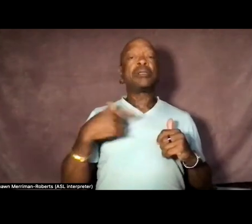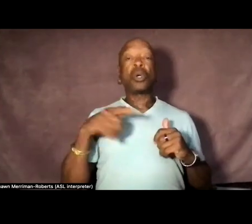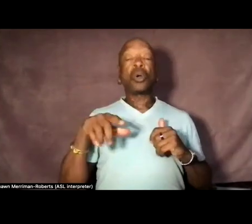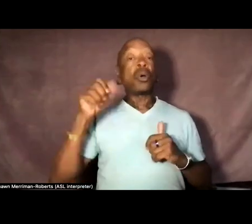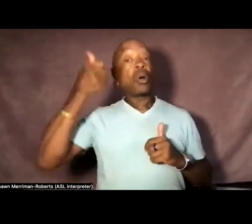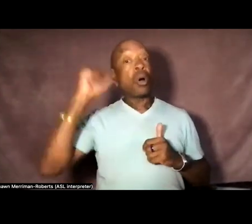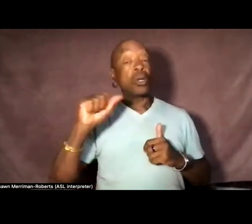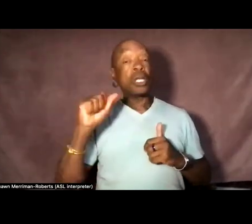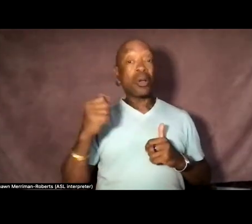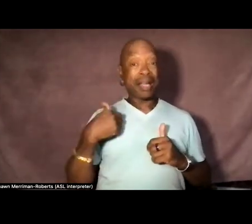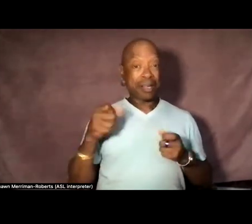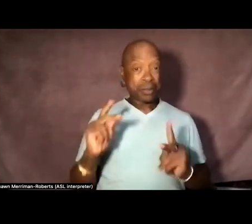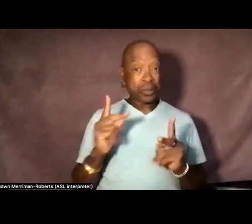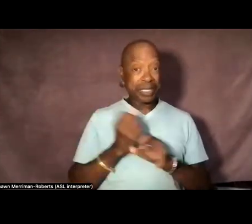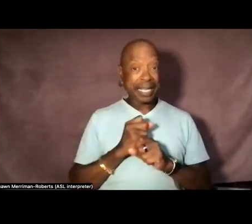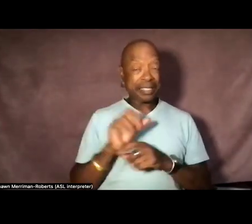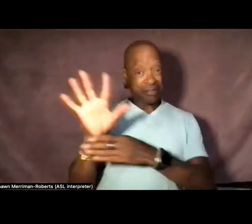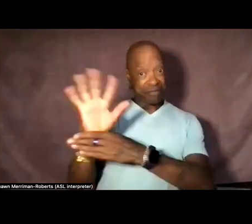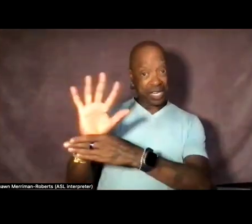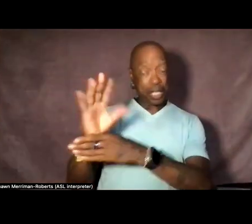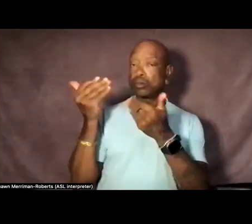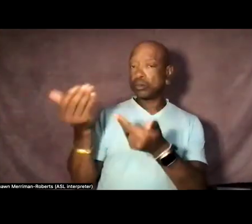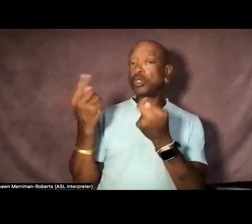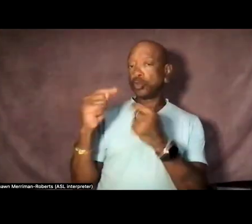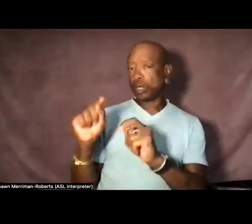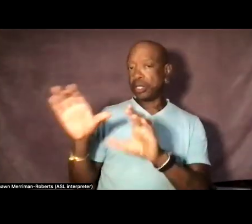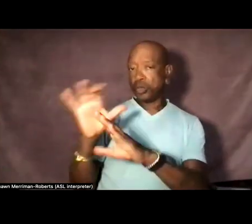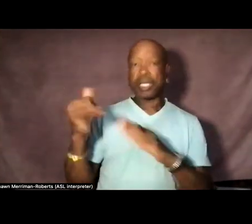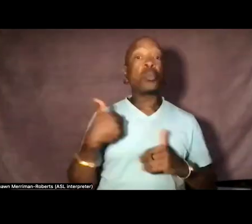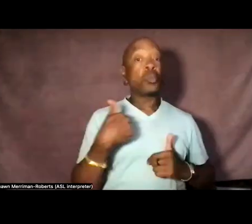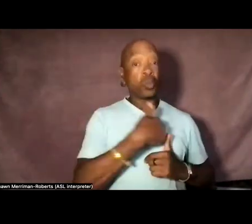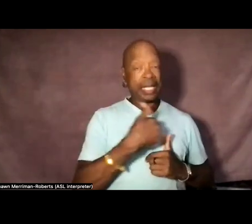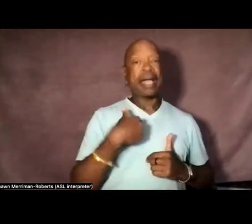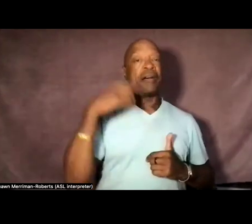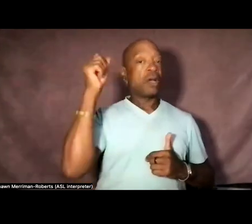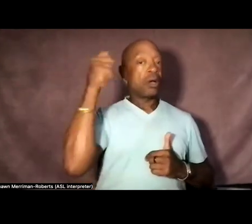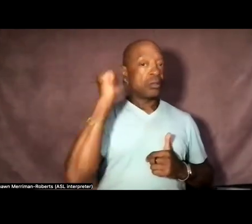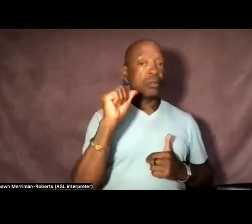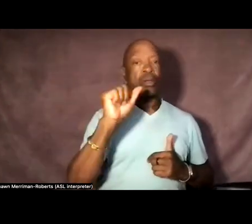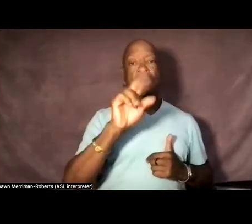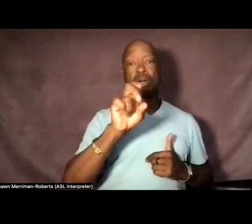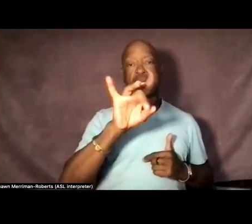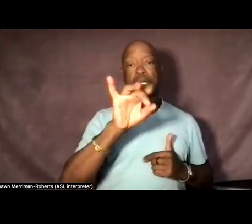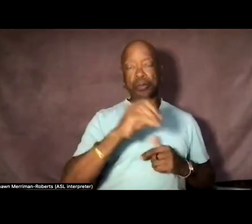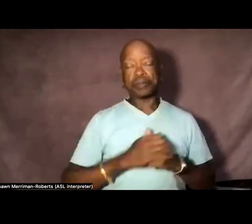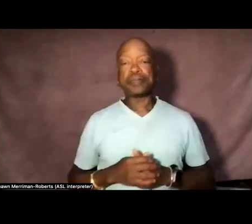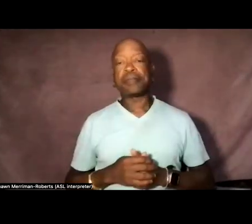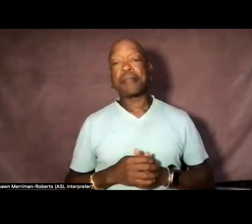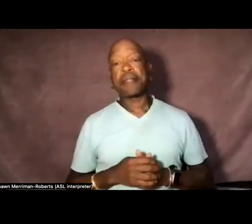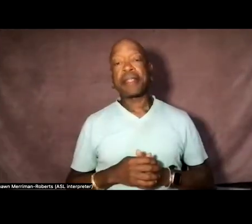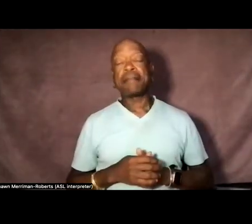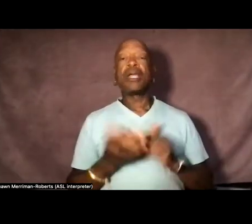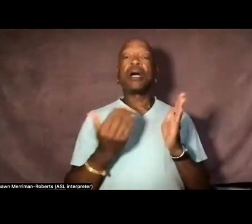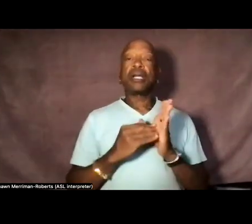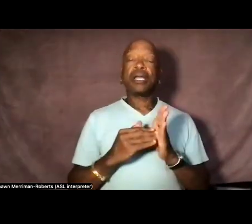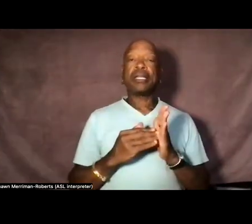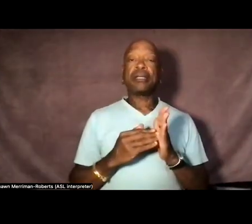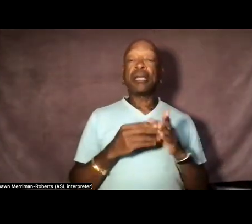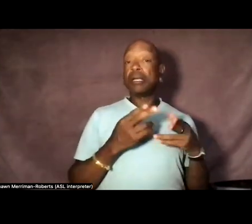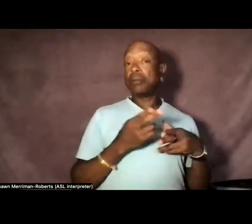to get video um I would suggest trying to do that um we did again replay the audio on social media